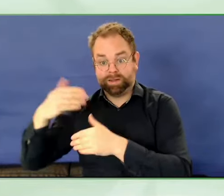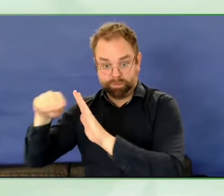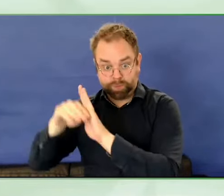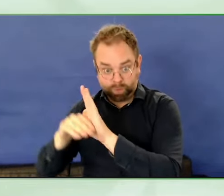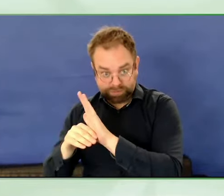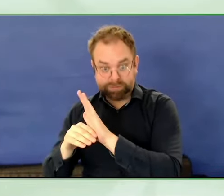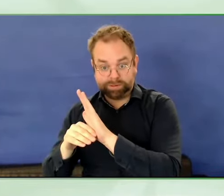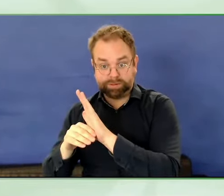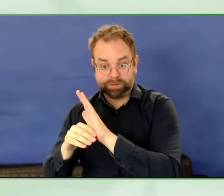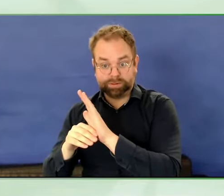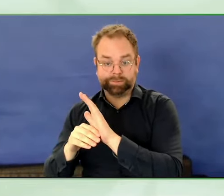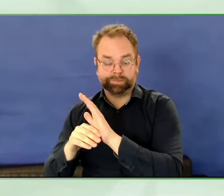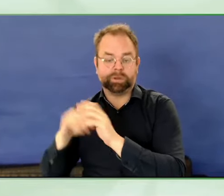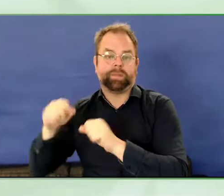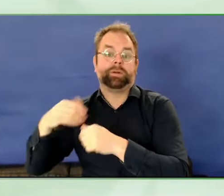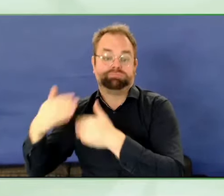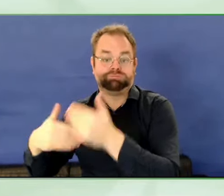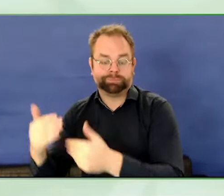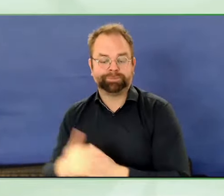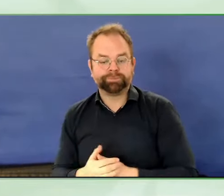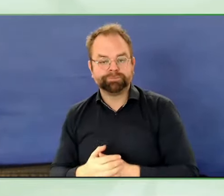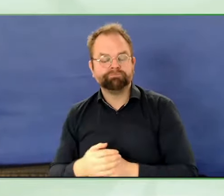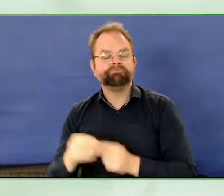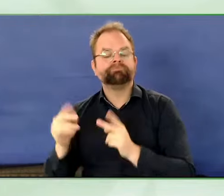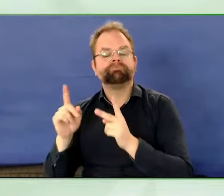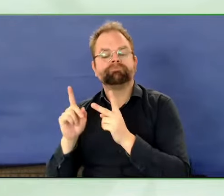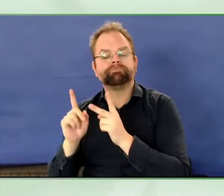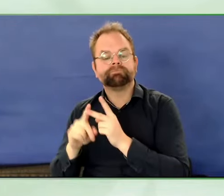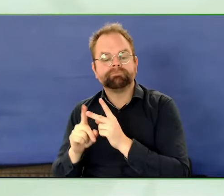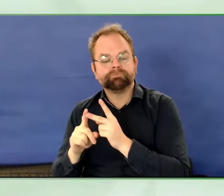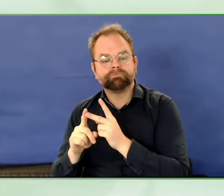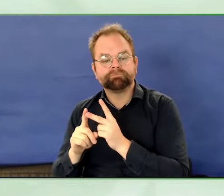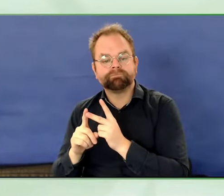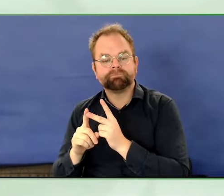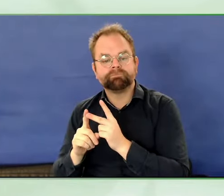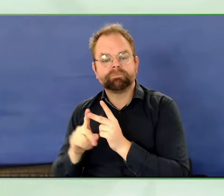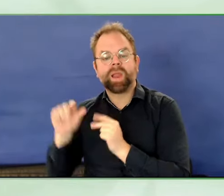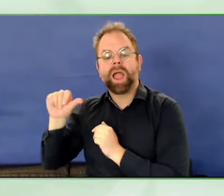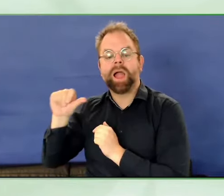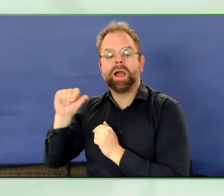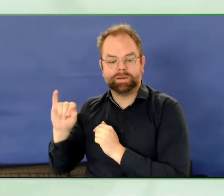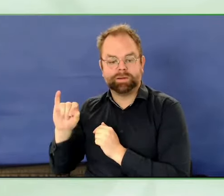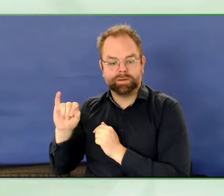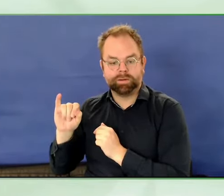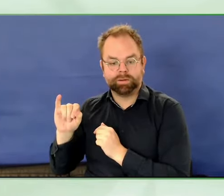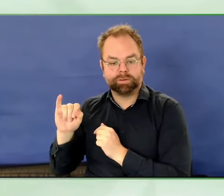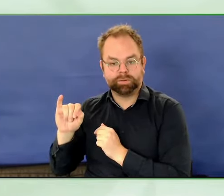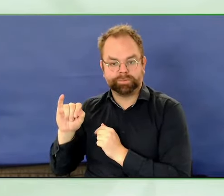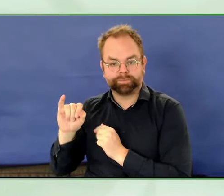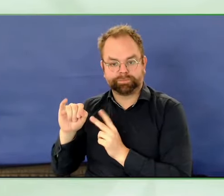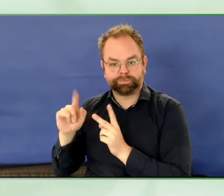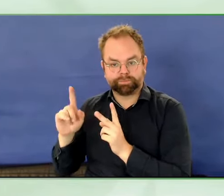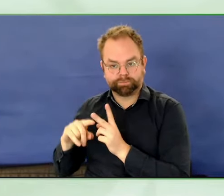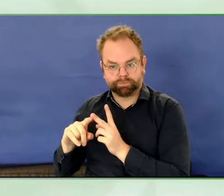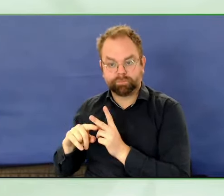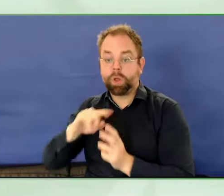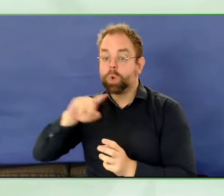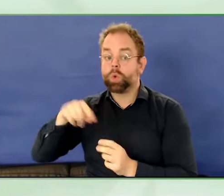Because we know they can benefit from AI, as well as being harmed to the maximum by AI.